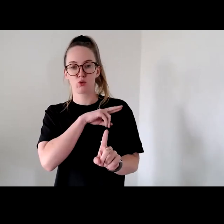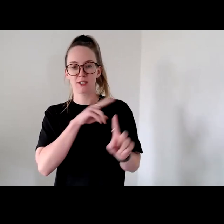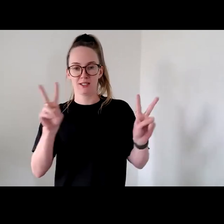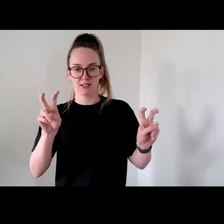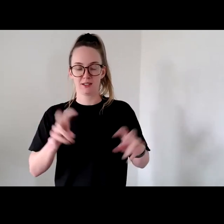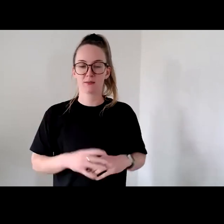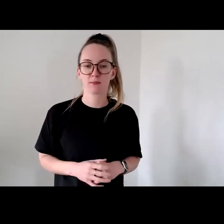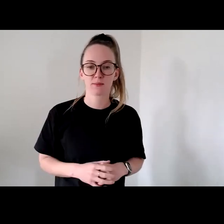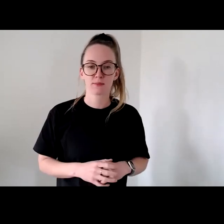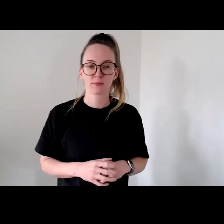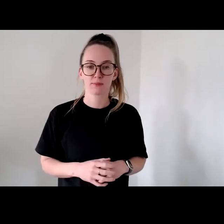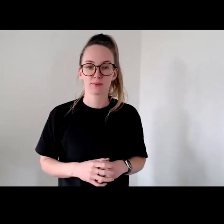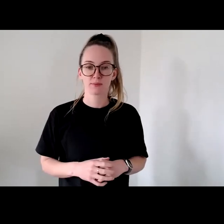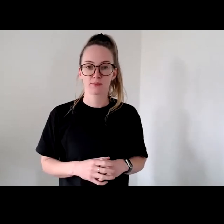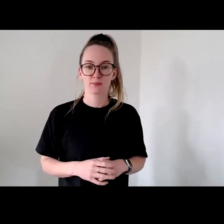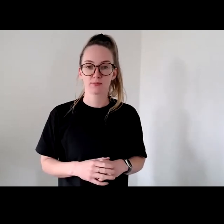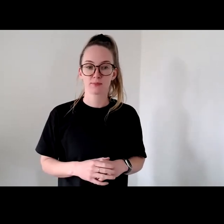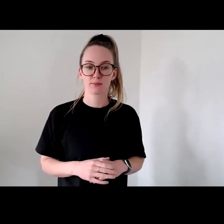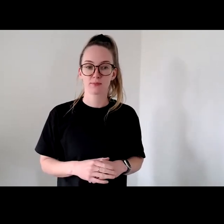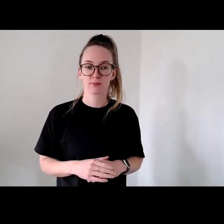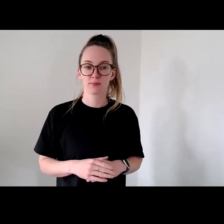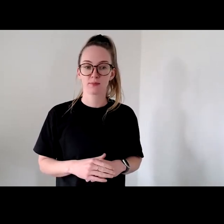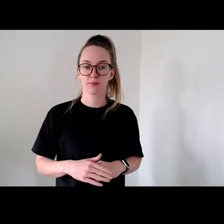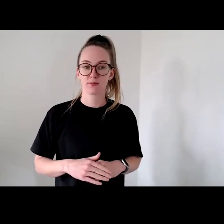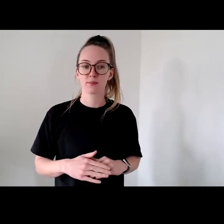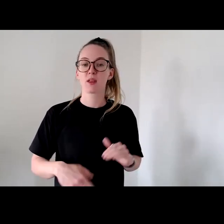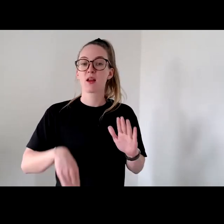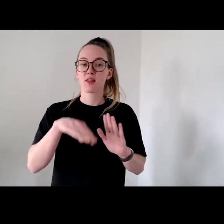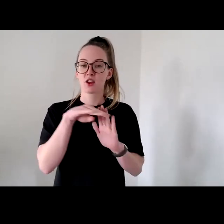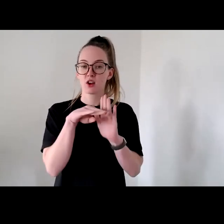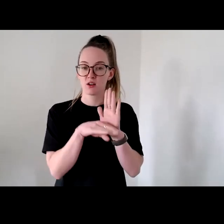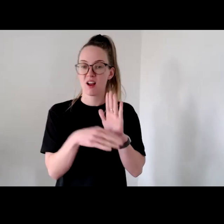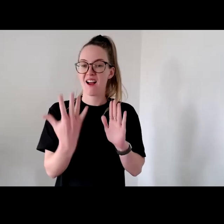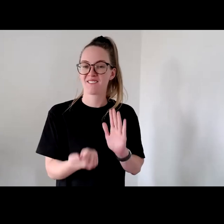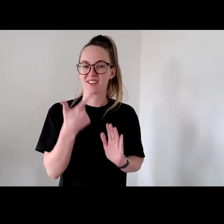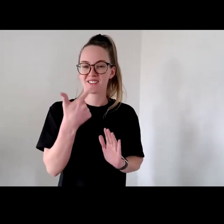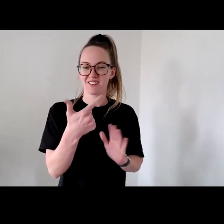This guidance includes seven interrelated standards that organisations should have regard